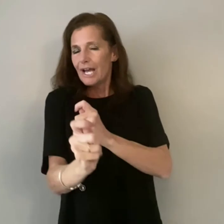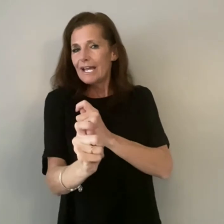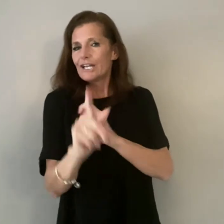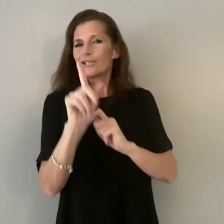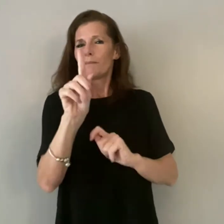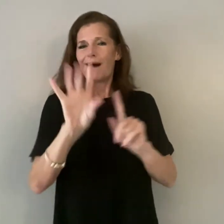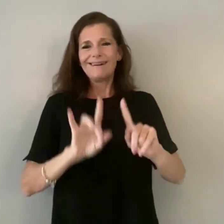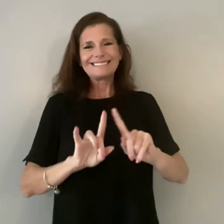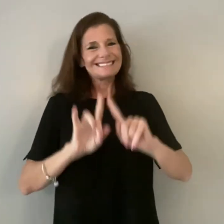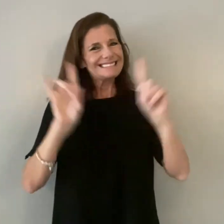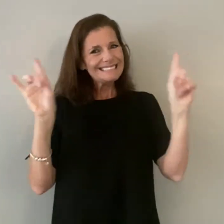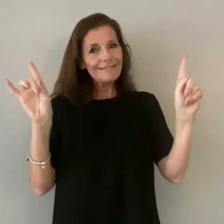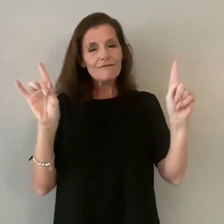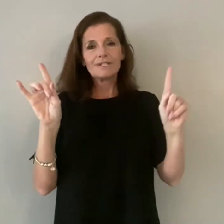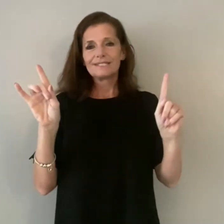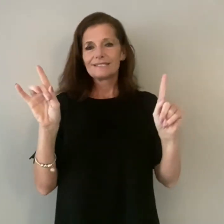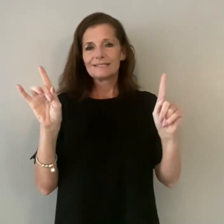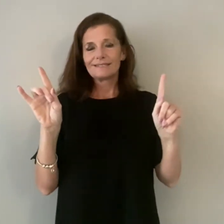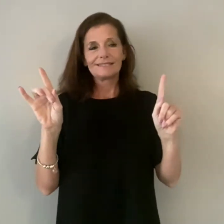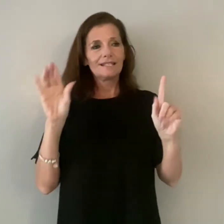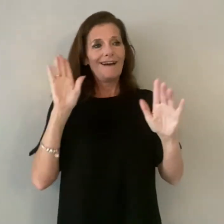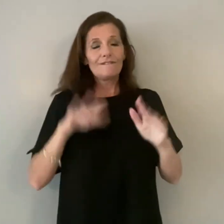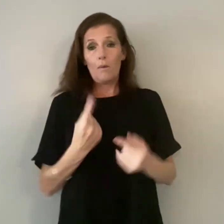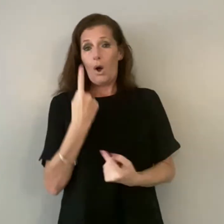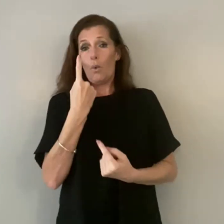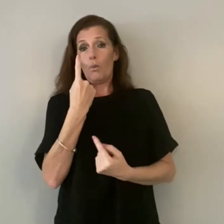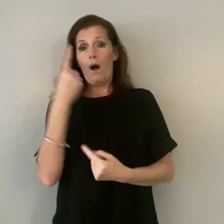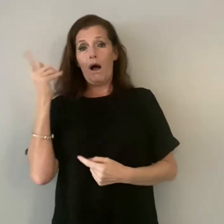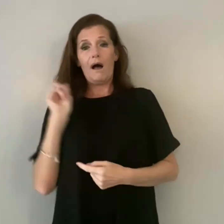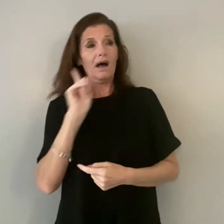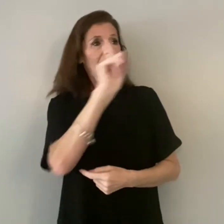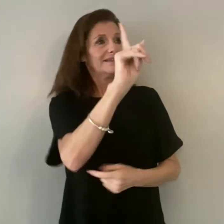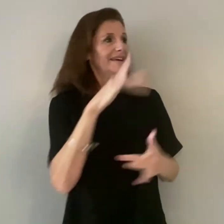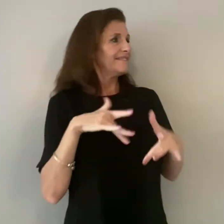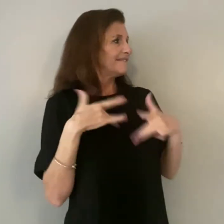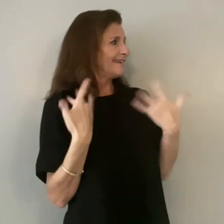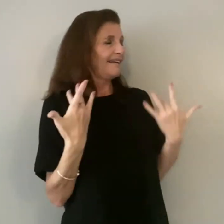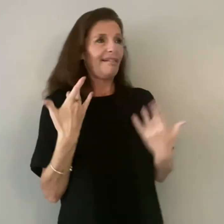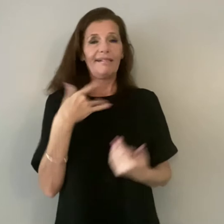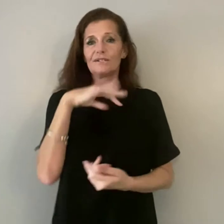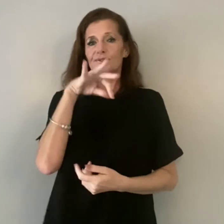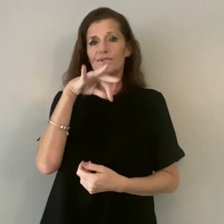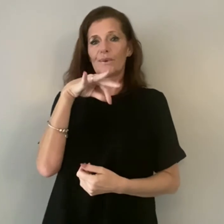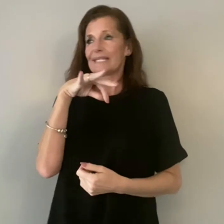but there's a key difference there, quality difference between one person who may feel a bit tokenistic and say